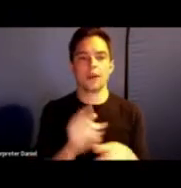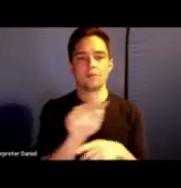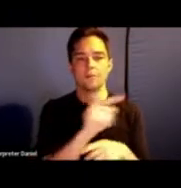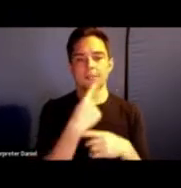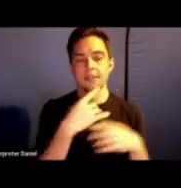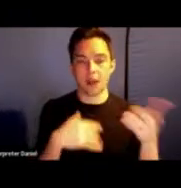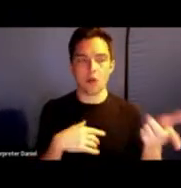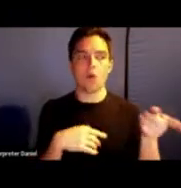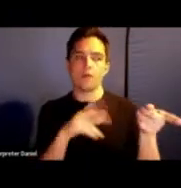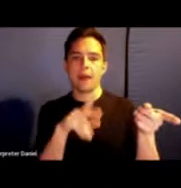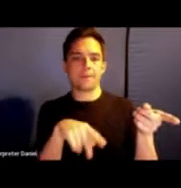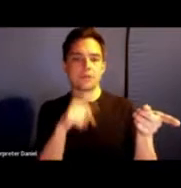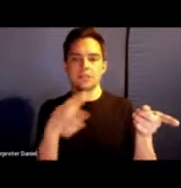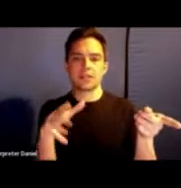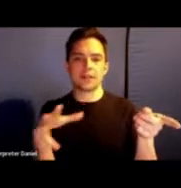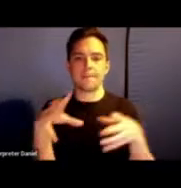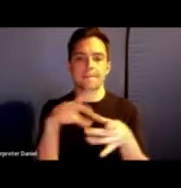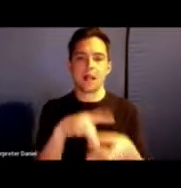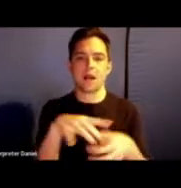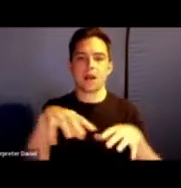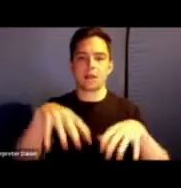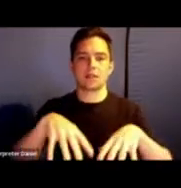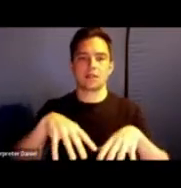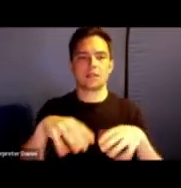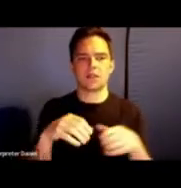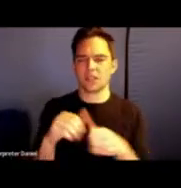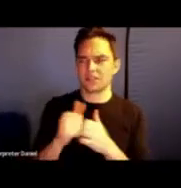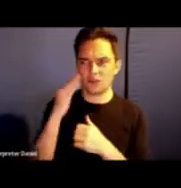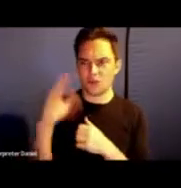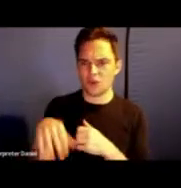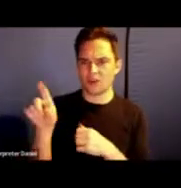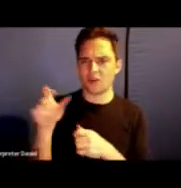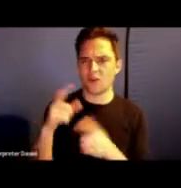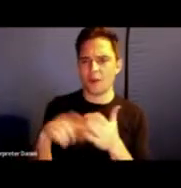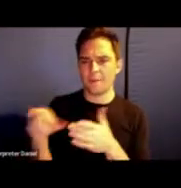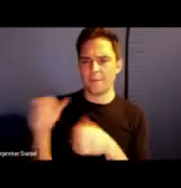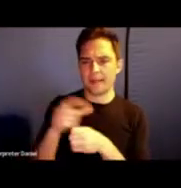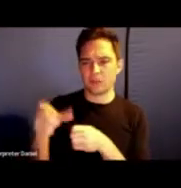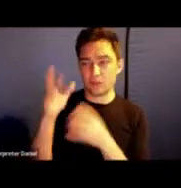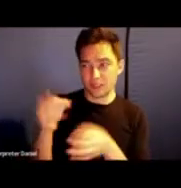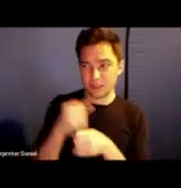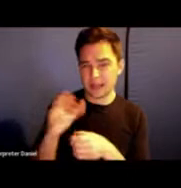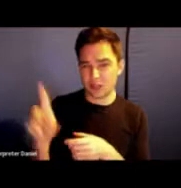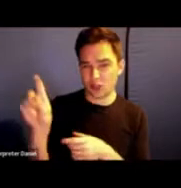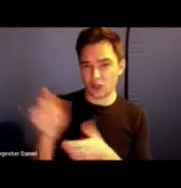doesn't belong in IRIS. I always asked how did they know that? What made you the decision maker for that? How have you helped to